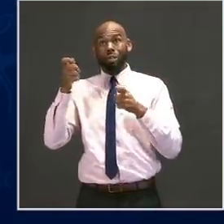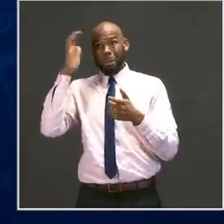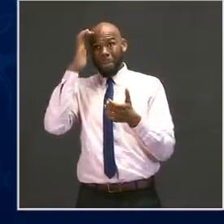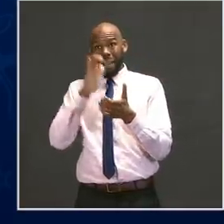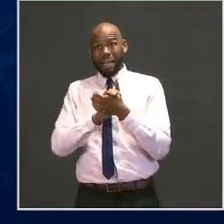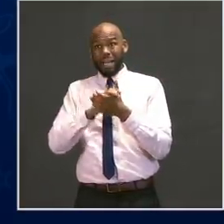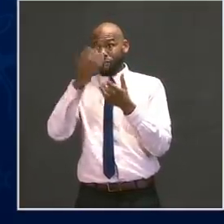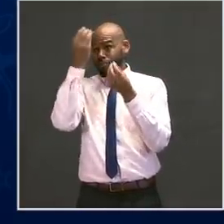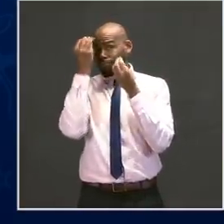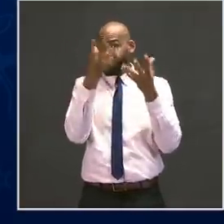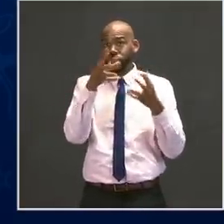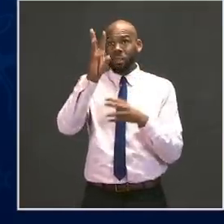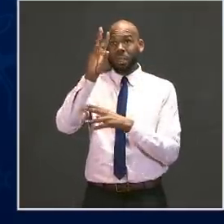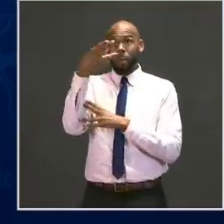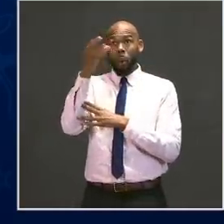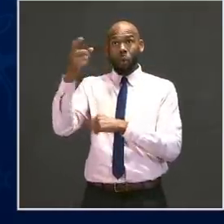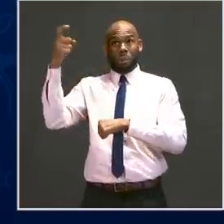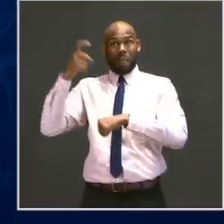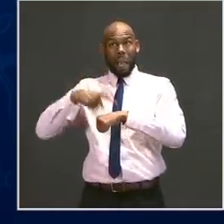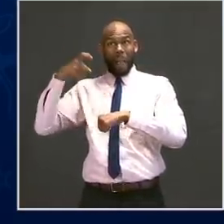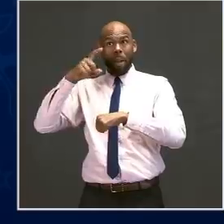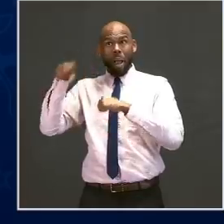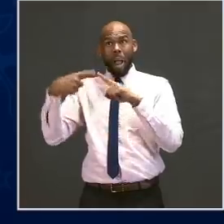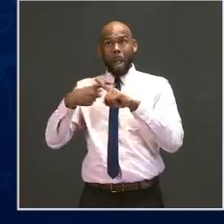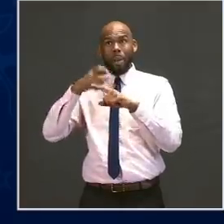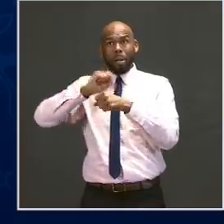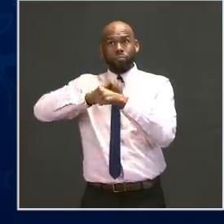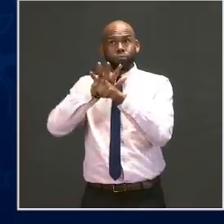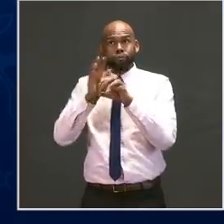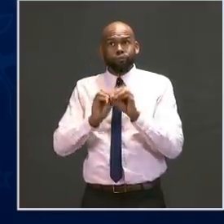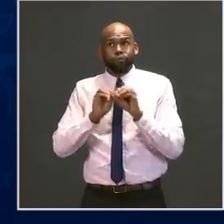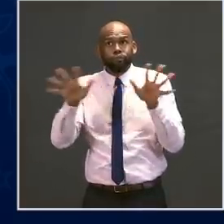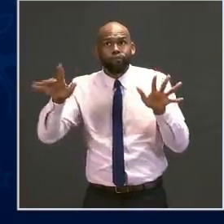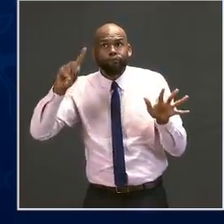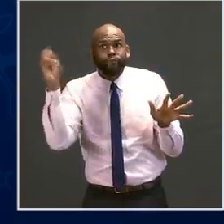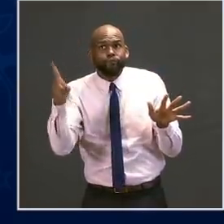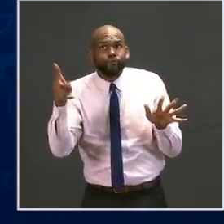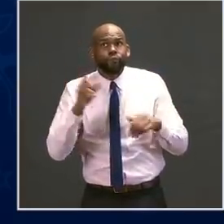in a timely fashion about the COVID outbreak a year ago? Ms. Psaki: Well, the President, during his call,